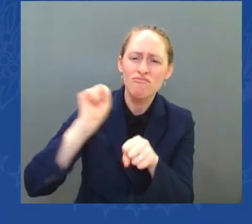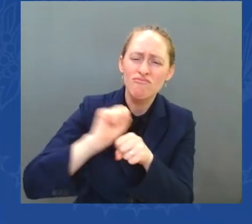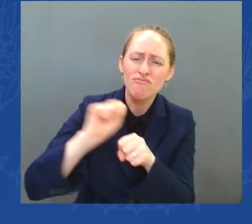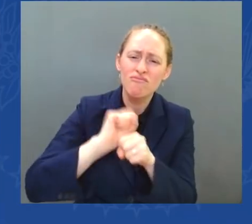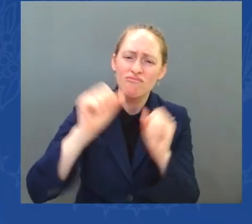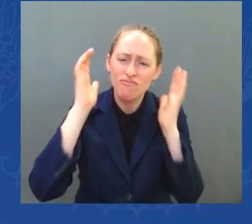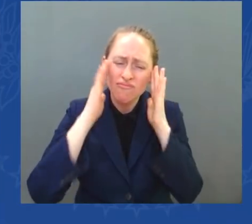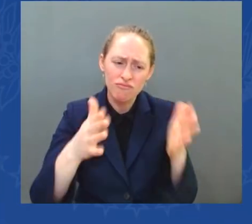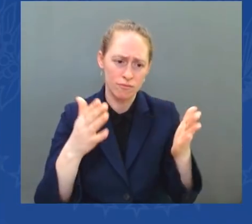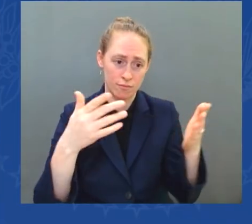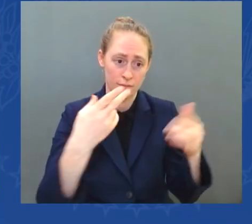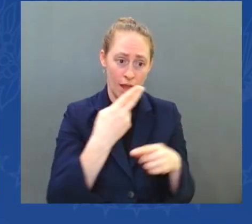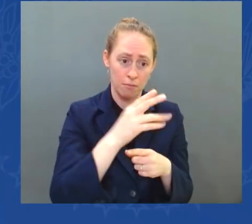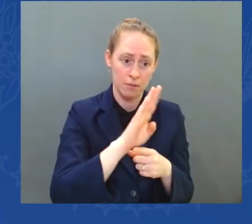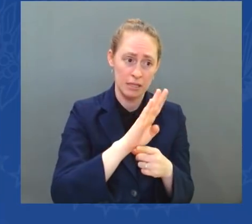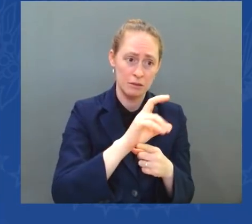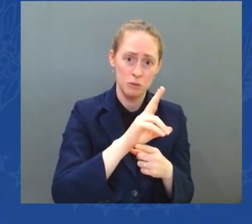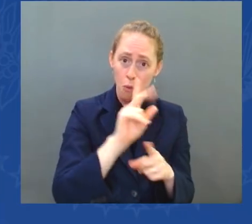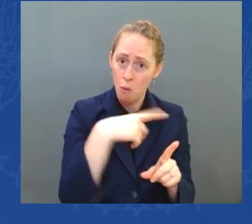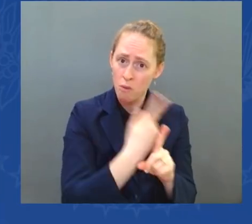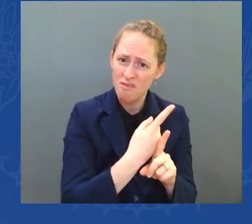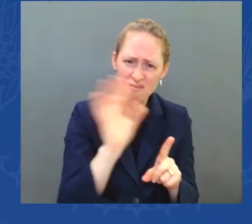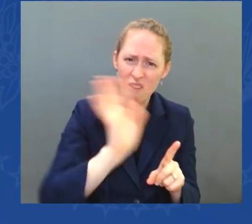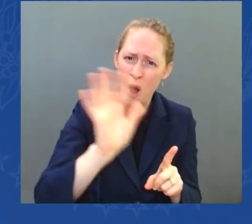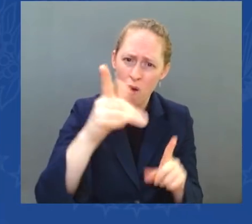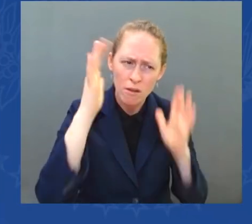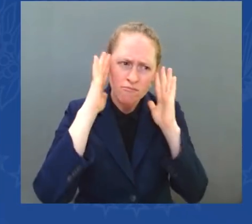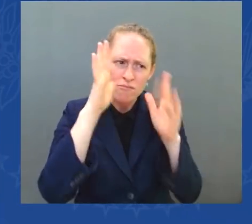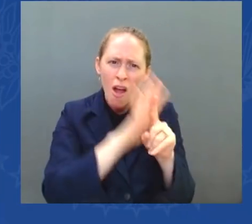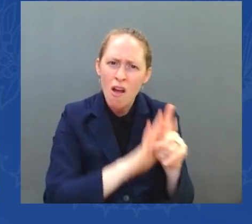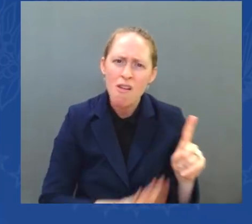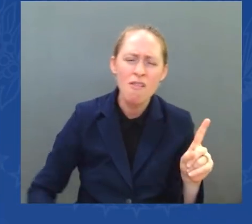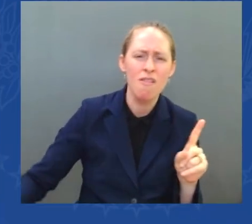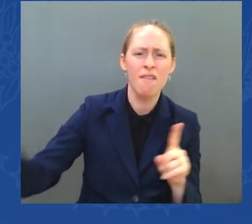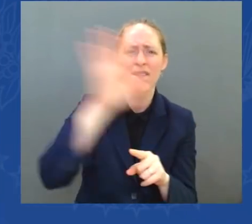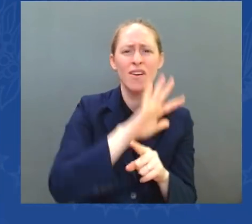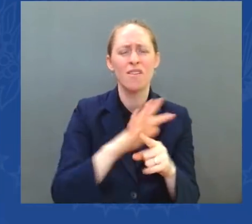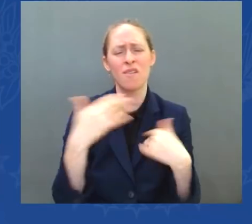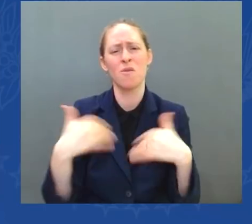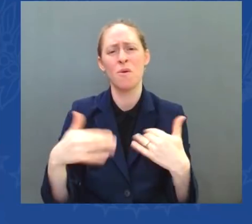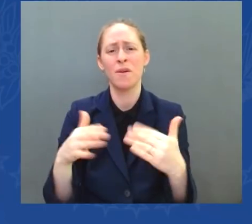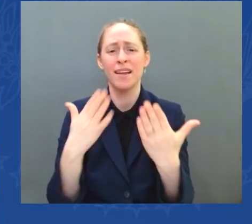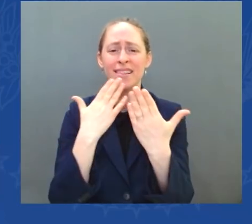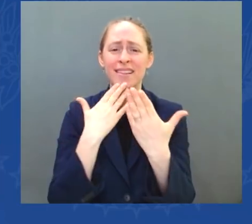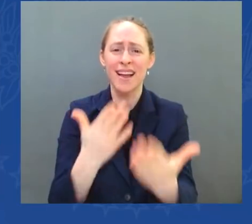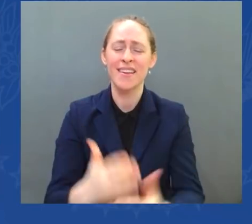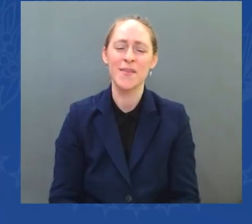And your outstanding governor, one of the best governors in the entire United States of America. I say that without reservation.